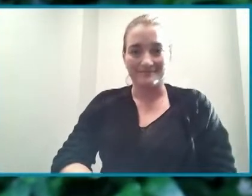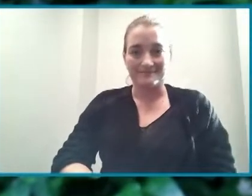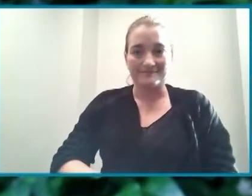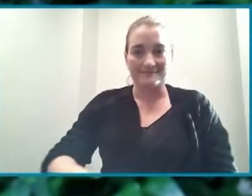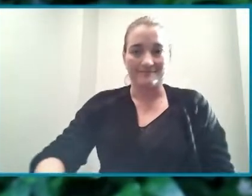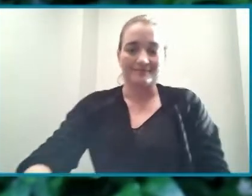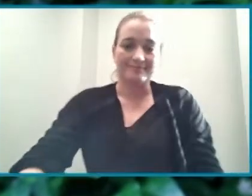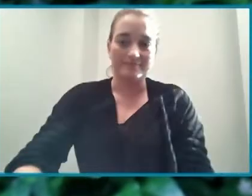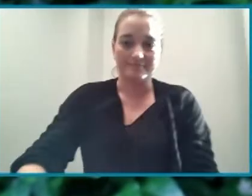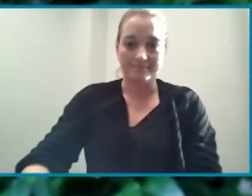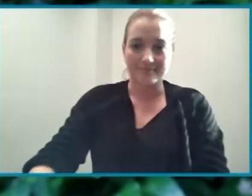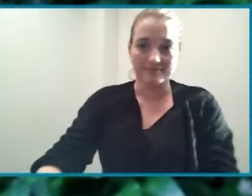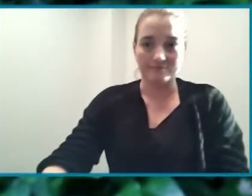these things could be lost.